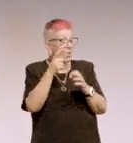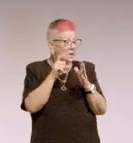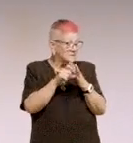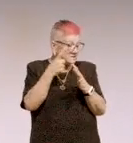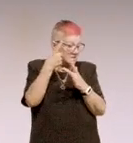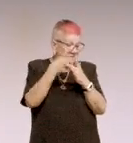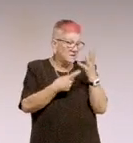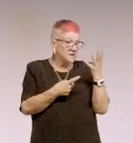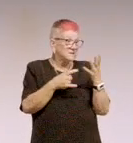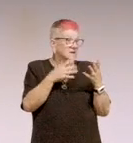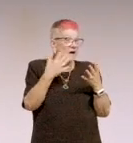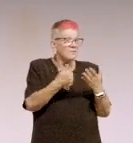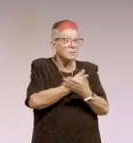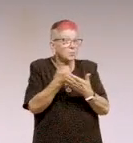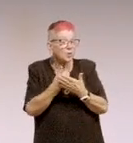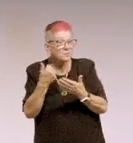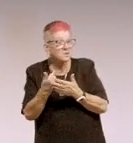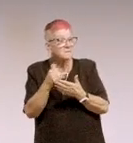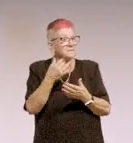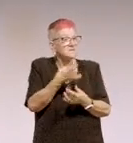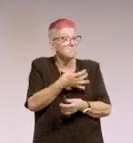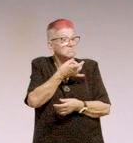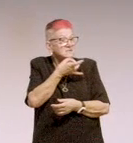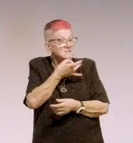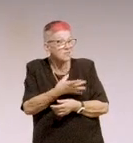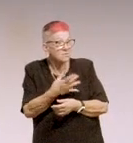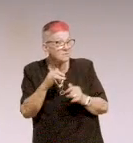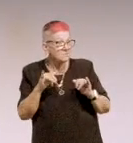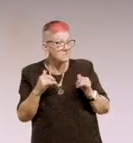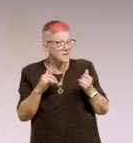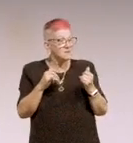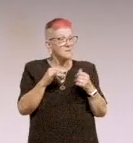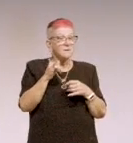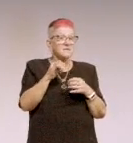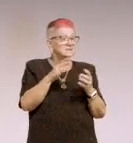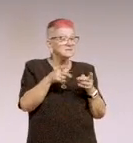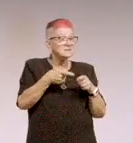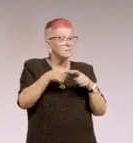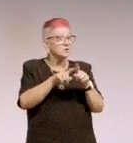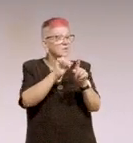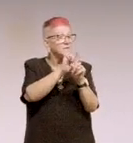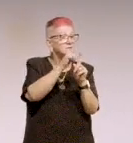Some may also be temporary, permanent, situational.